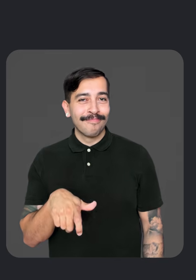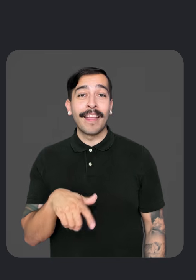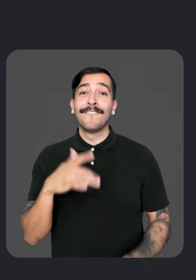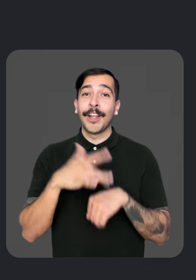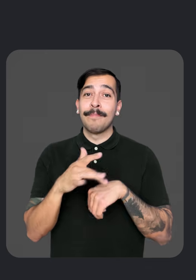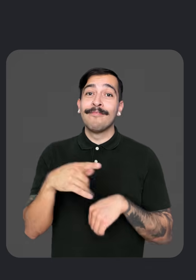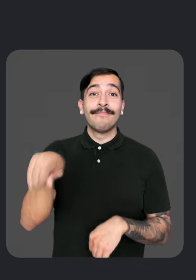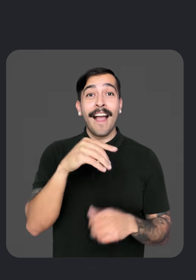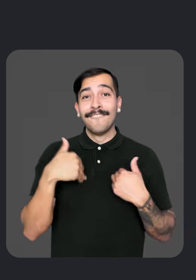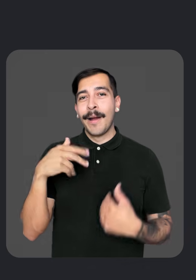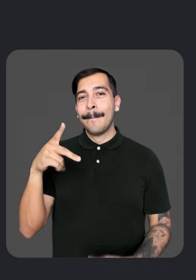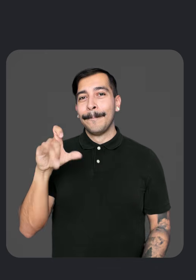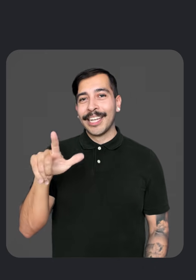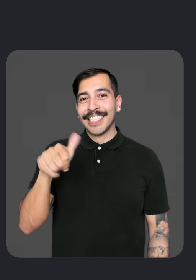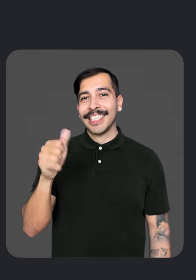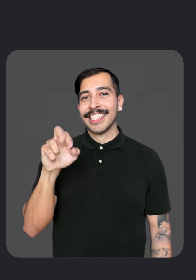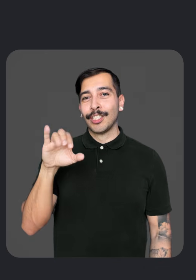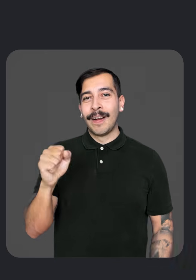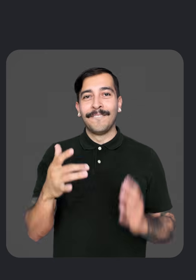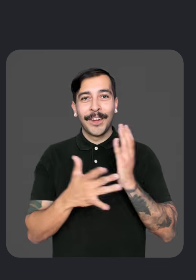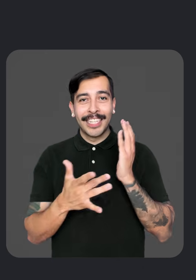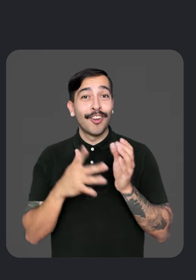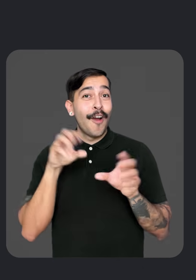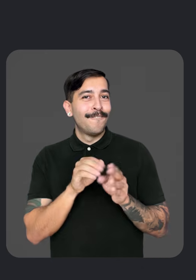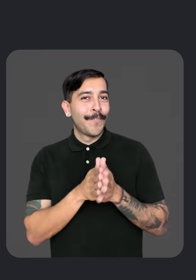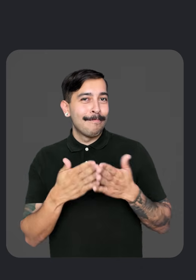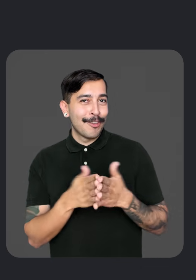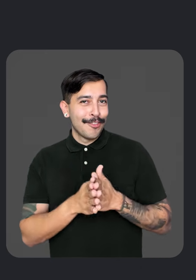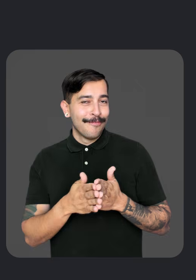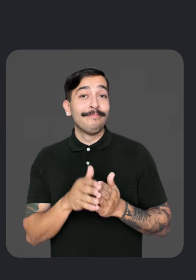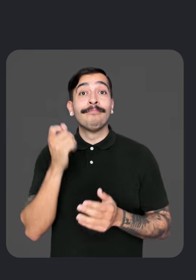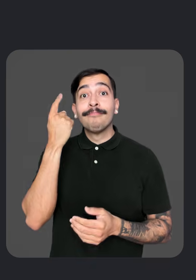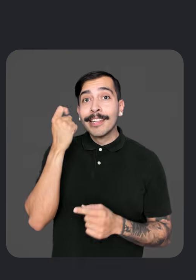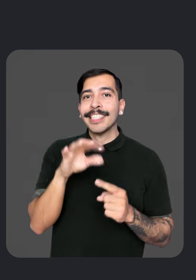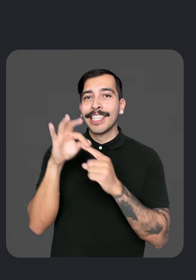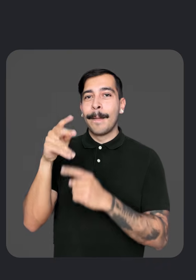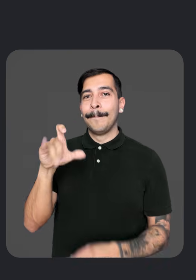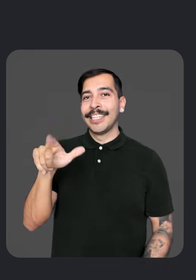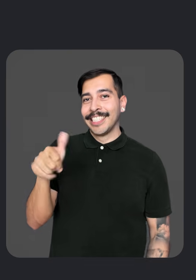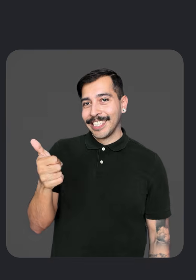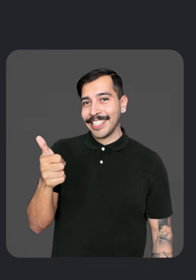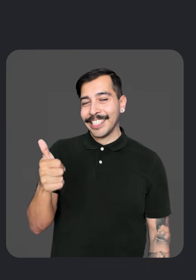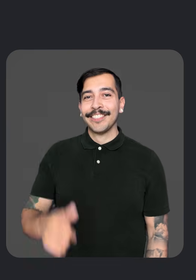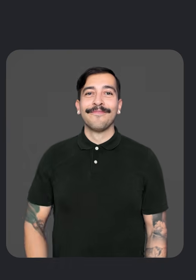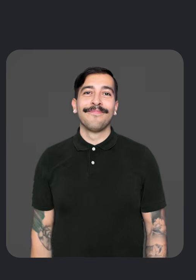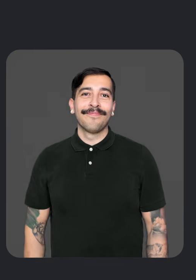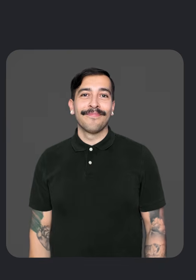This update is available to those with a Pixel 10 series device, including the foldable model- with the exception of Pixel 10a.